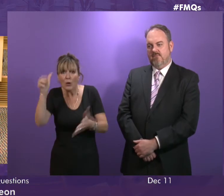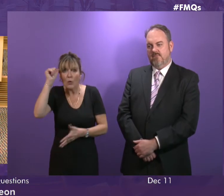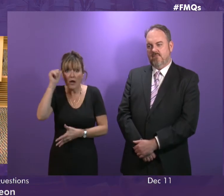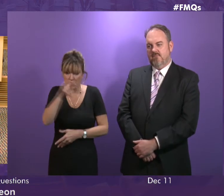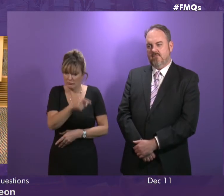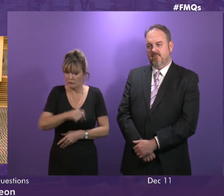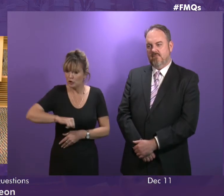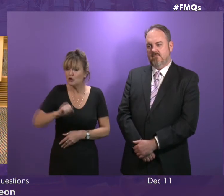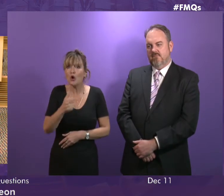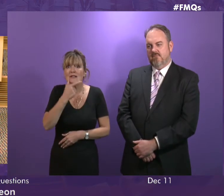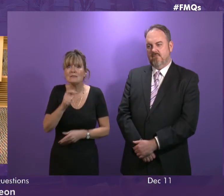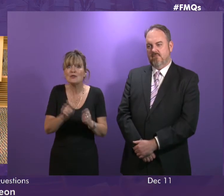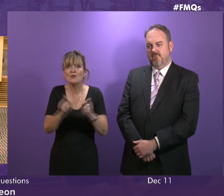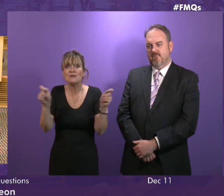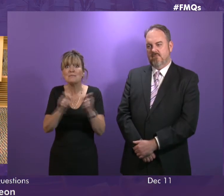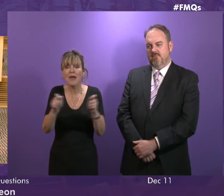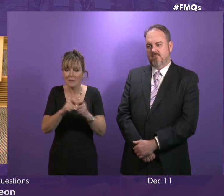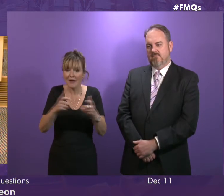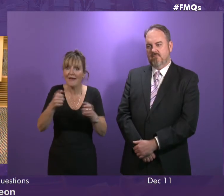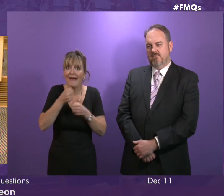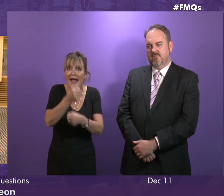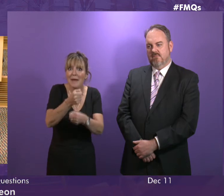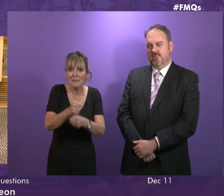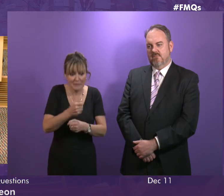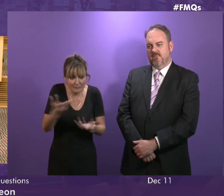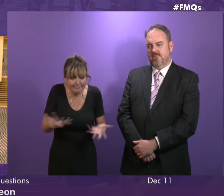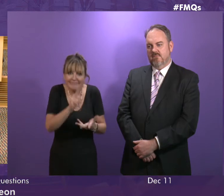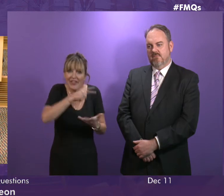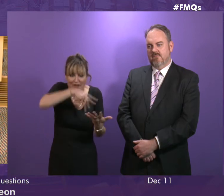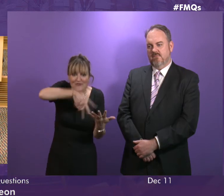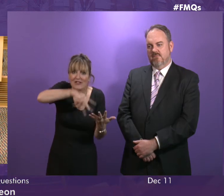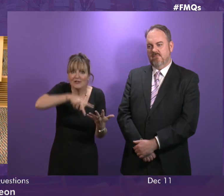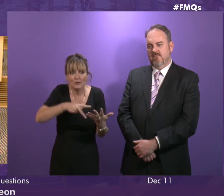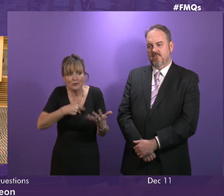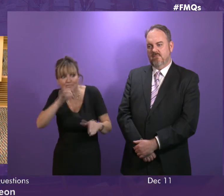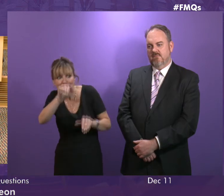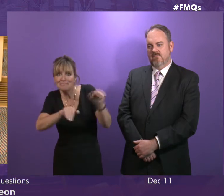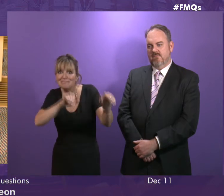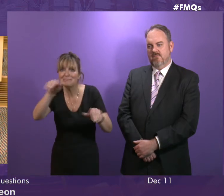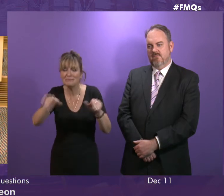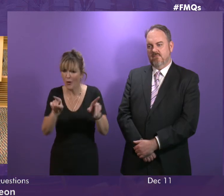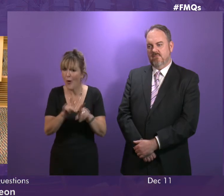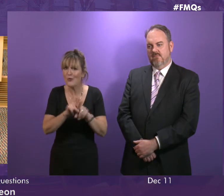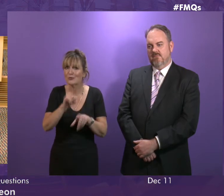The Scotsman campaign encouraging readers to reach out and a new app that has been piloted